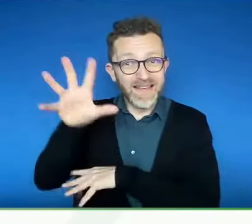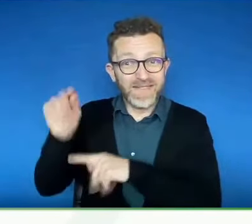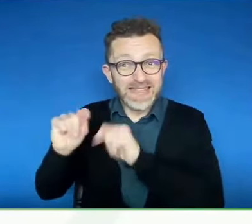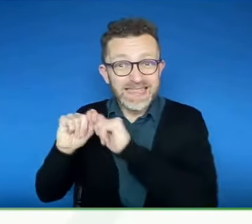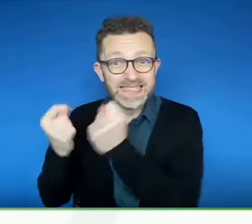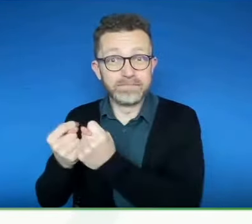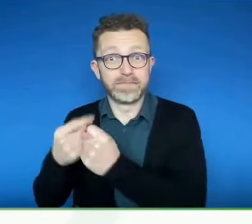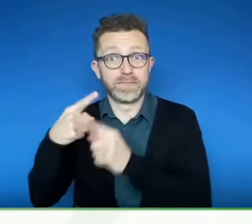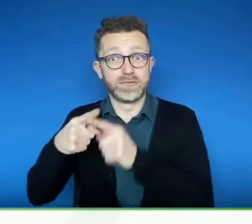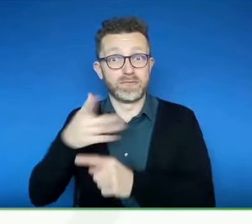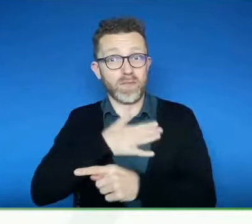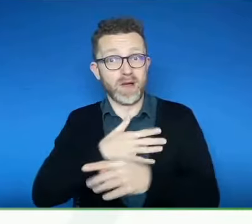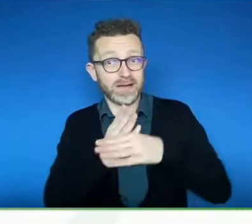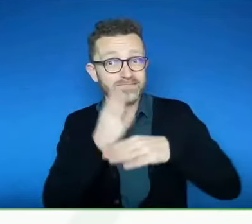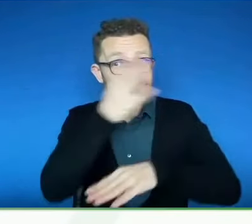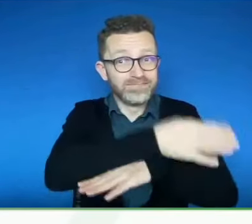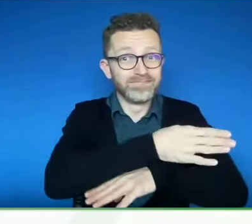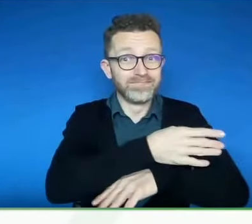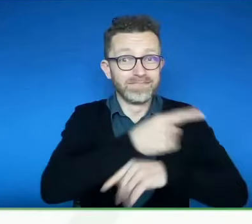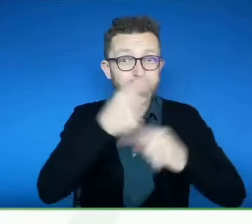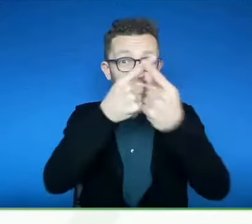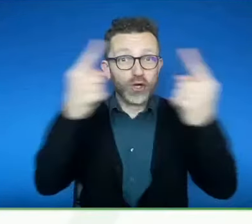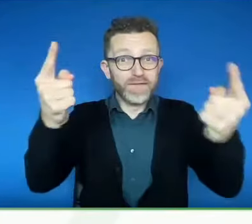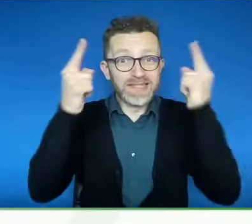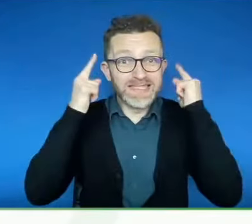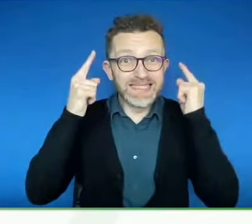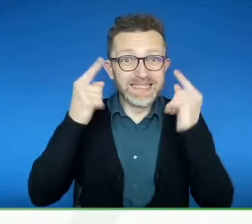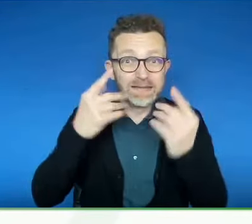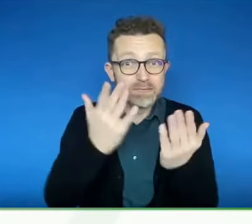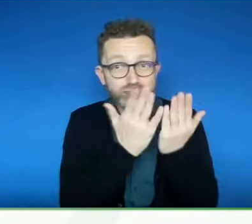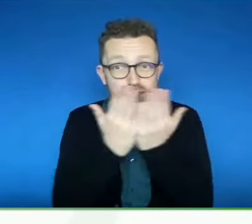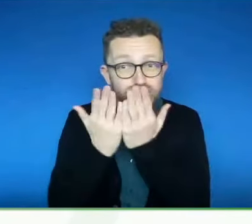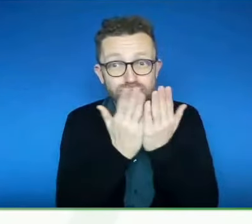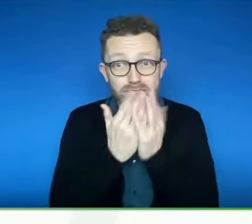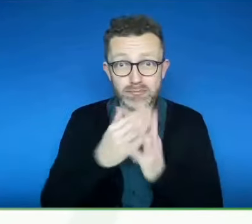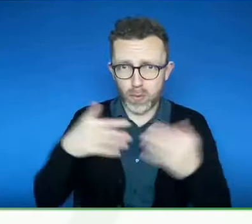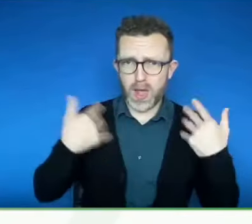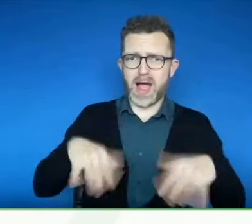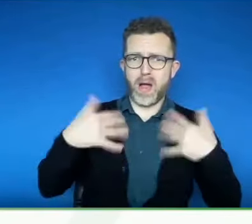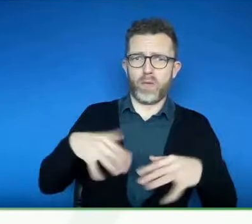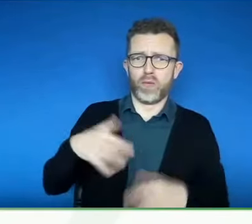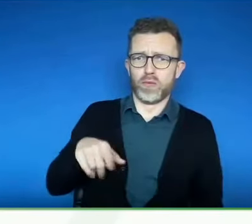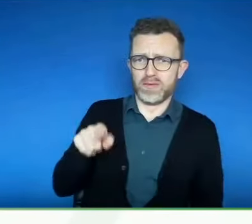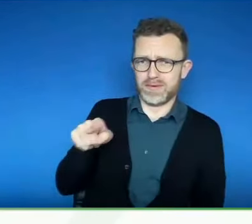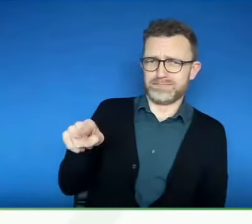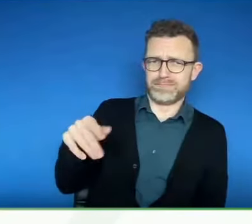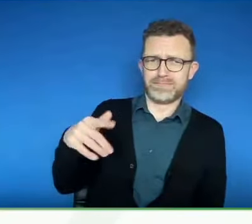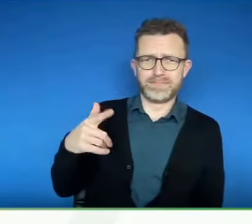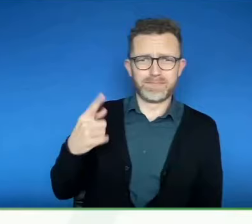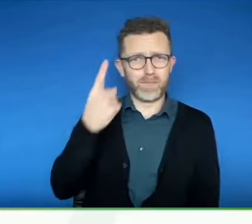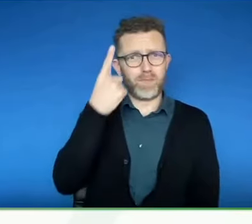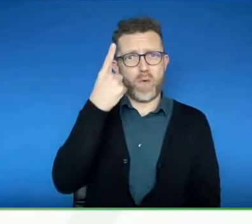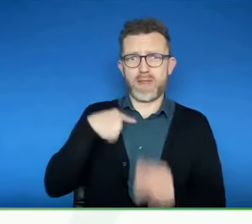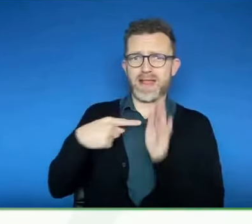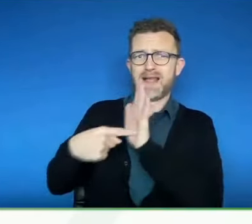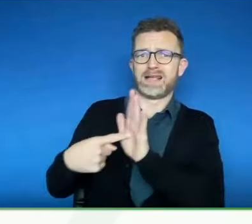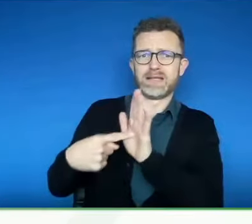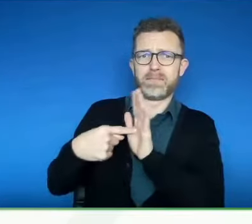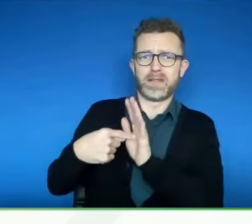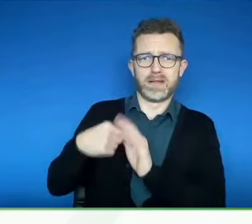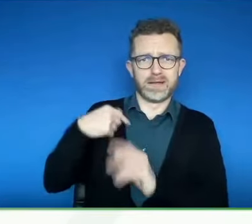Our next big achievement is our self advocacy guidelines so this is